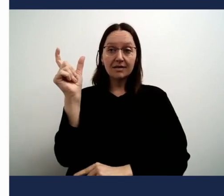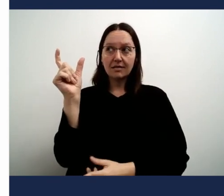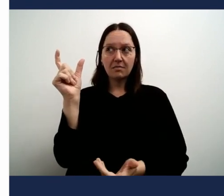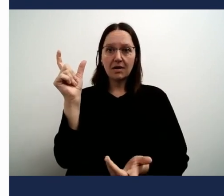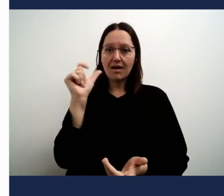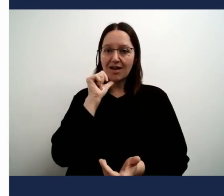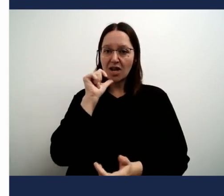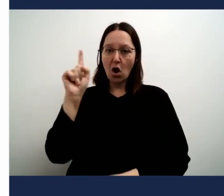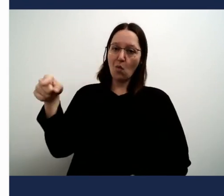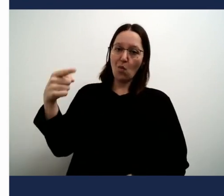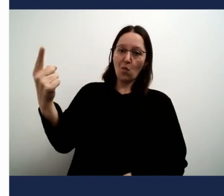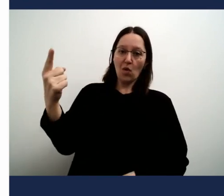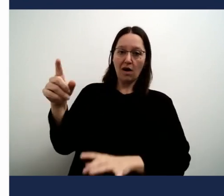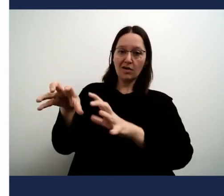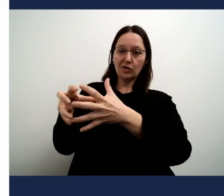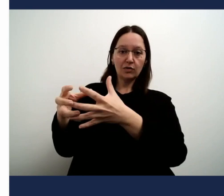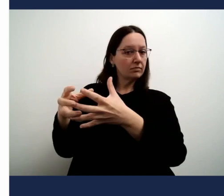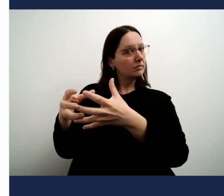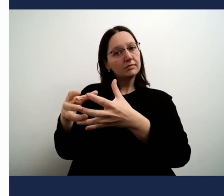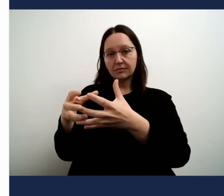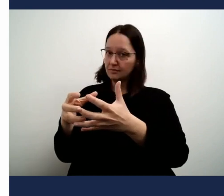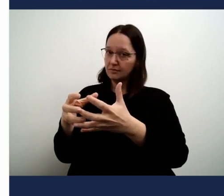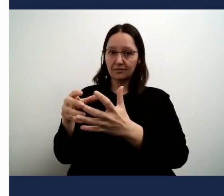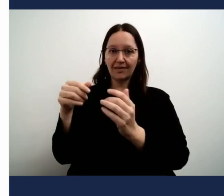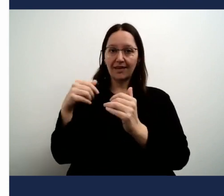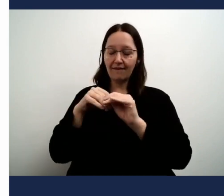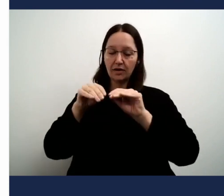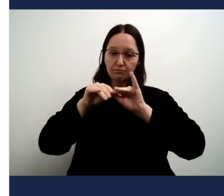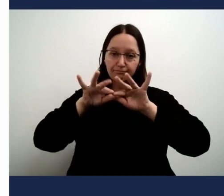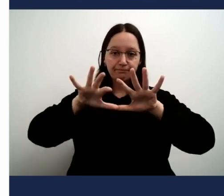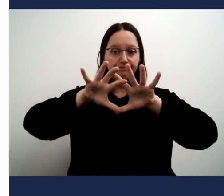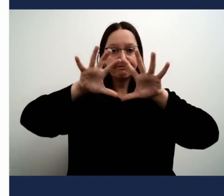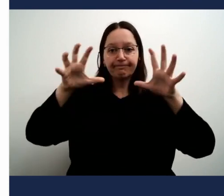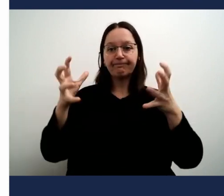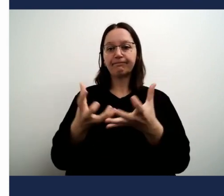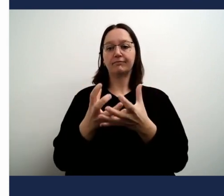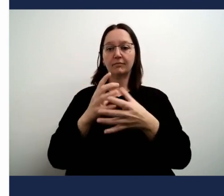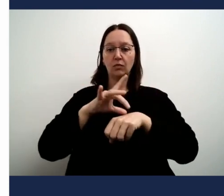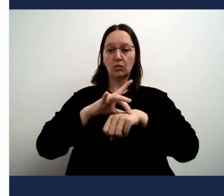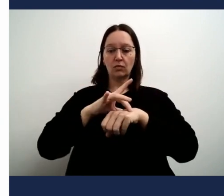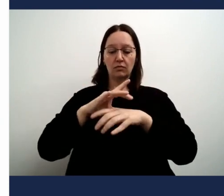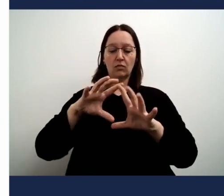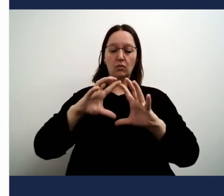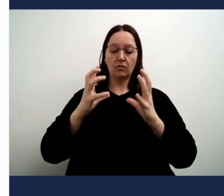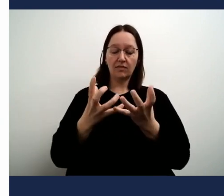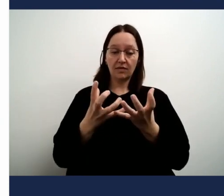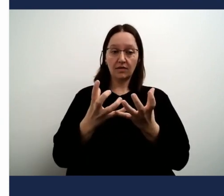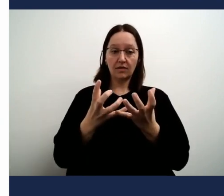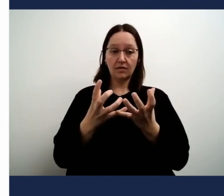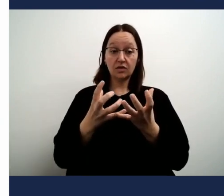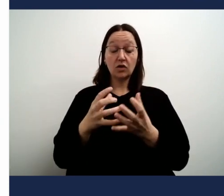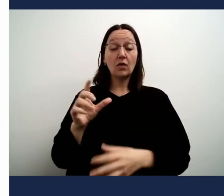Supervisors, and the Dorothy Irene hite community award from Silicon Valley. She is currently